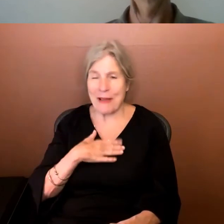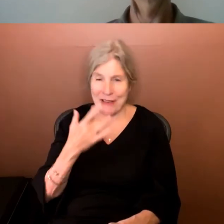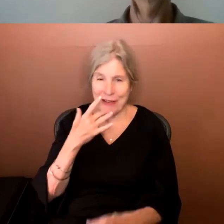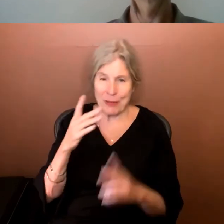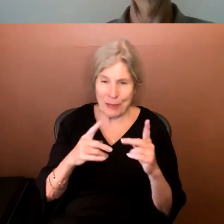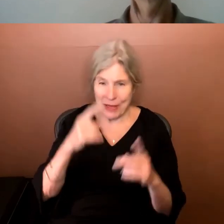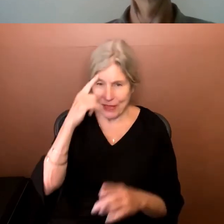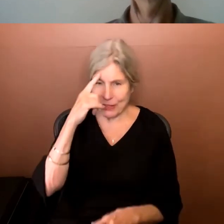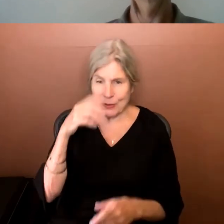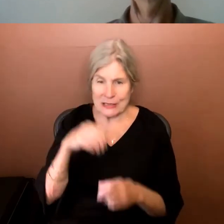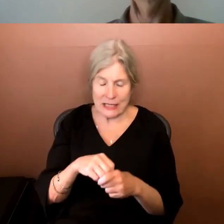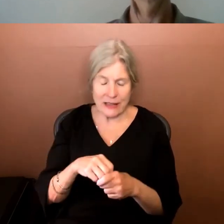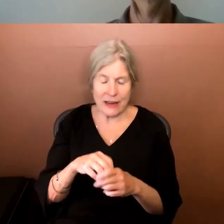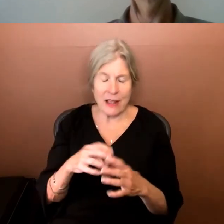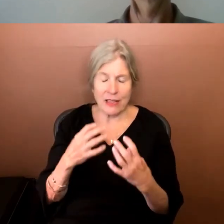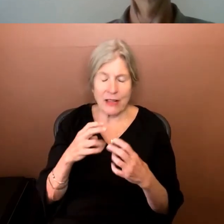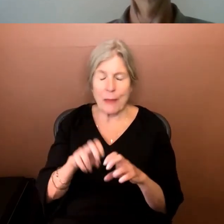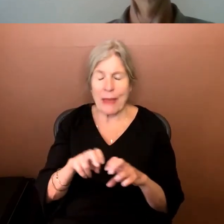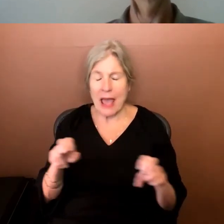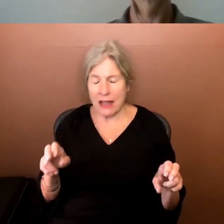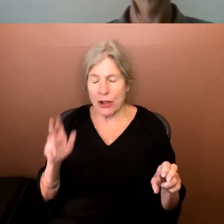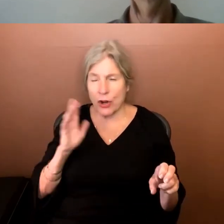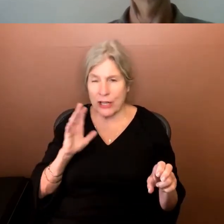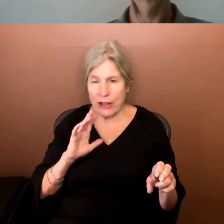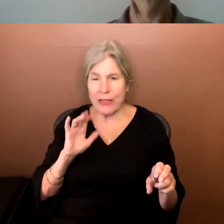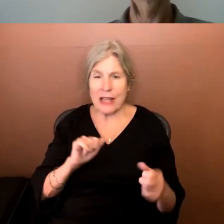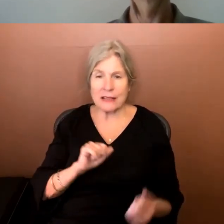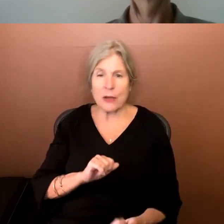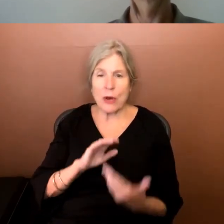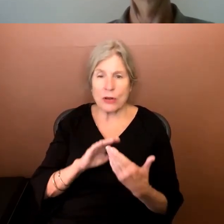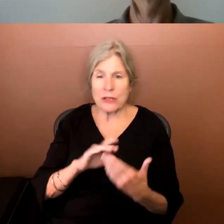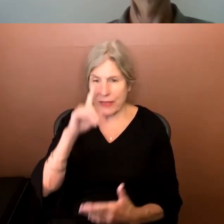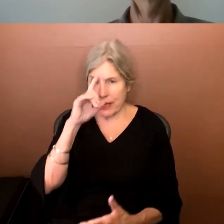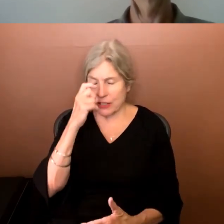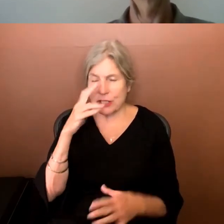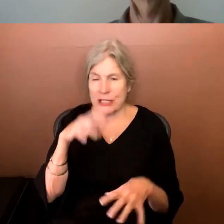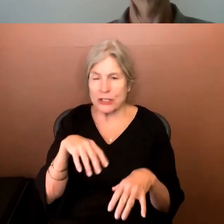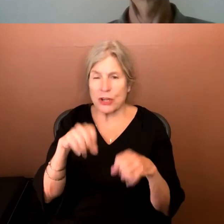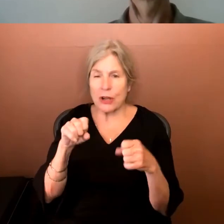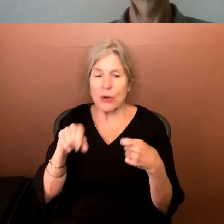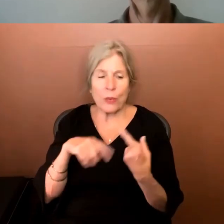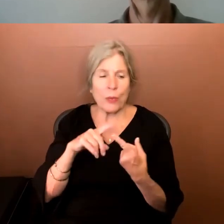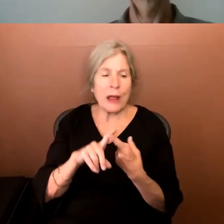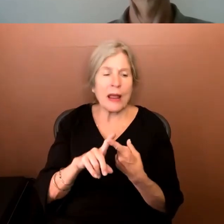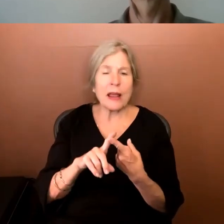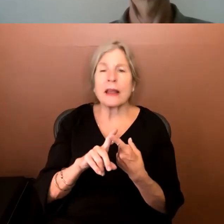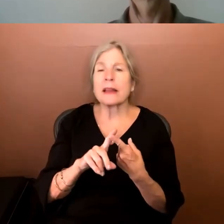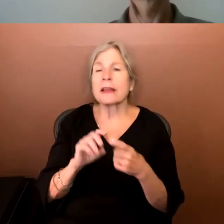was in one of the panels earlier, that's the approach I think she took in her writing